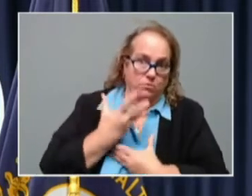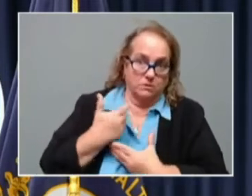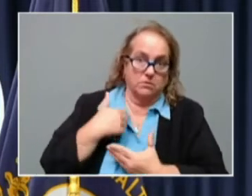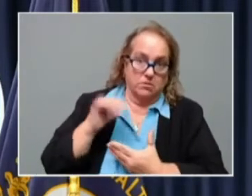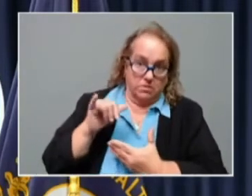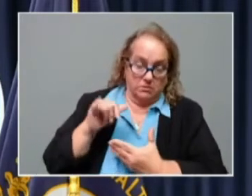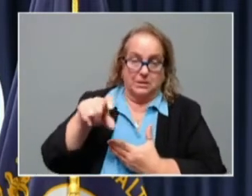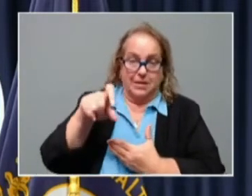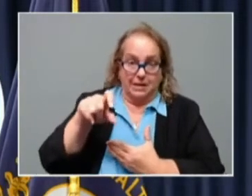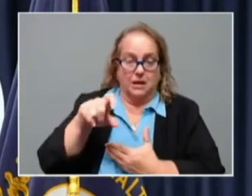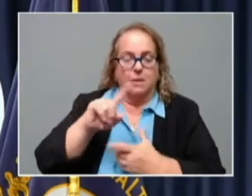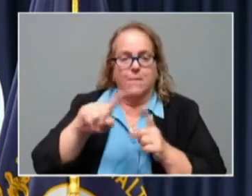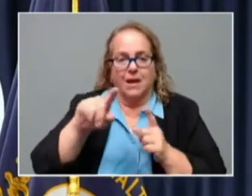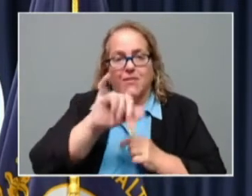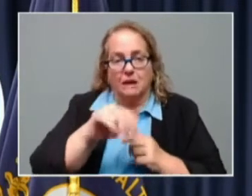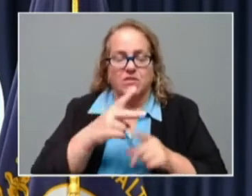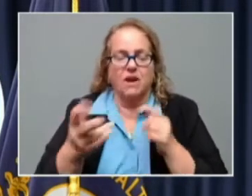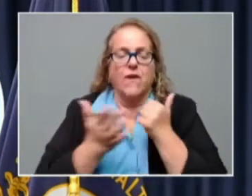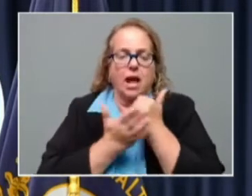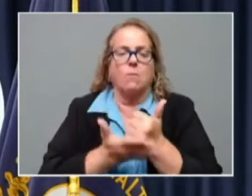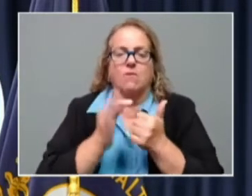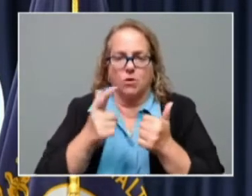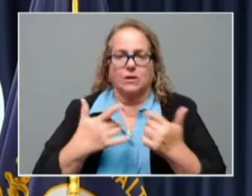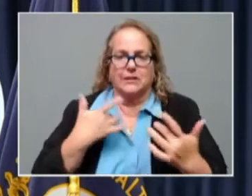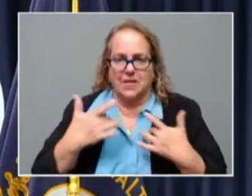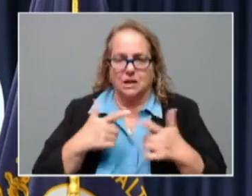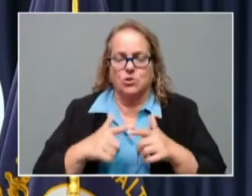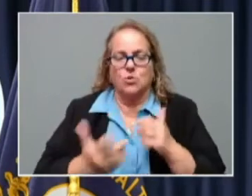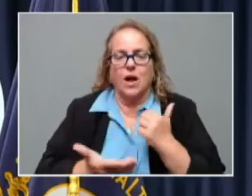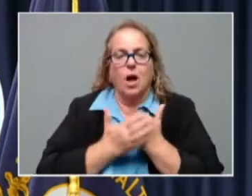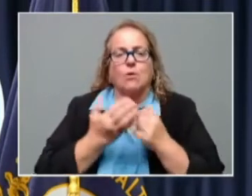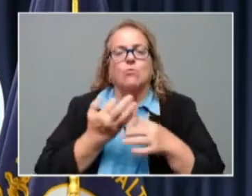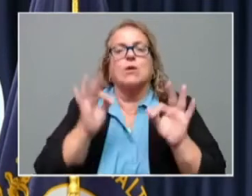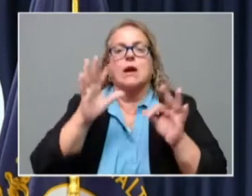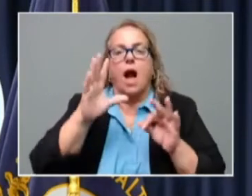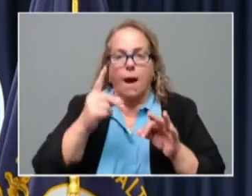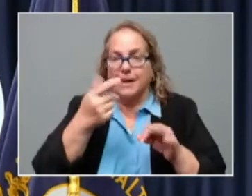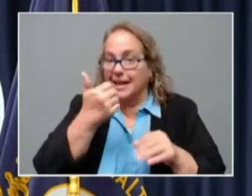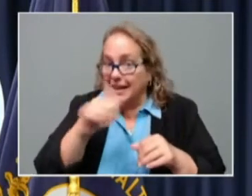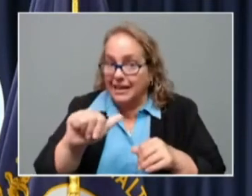exciting and anything that we can do to try to free up space and people, but we